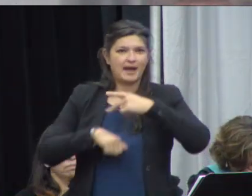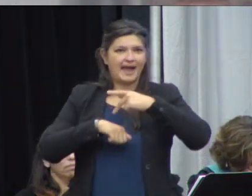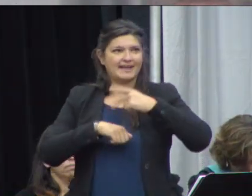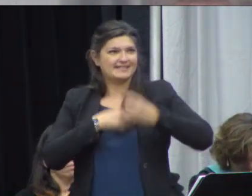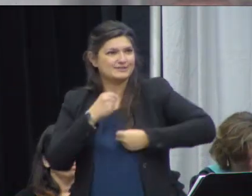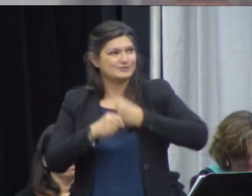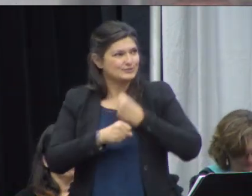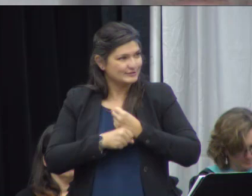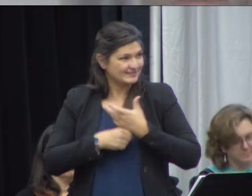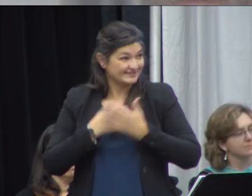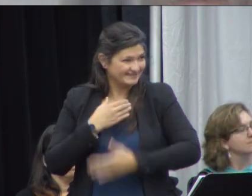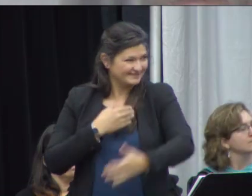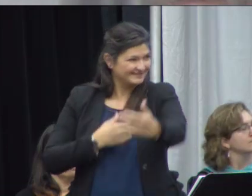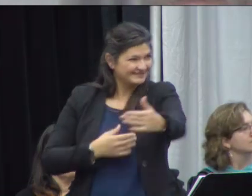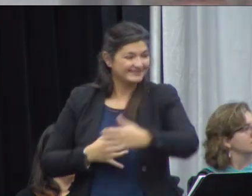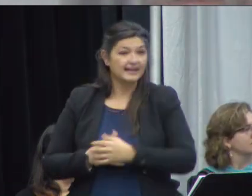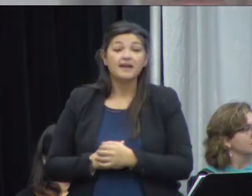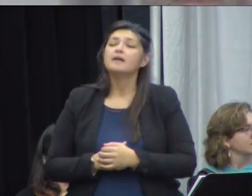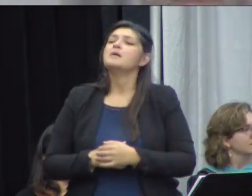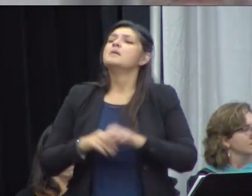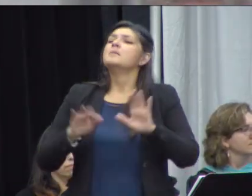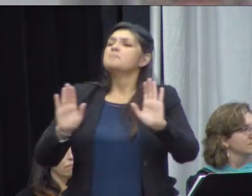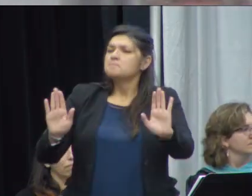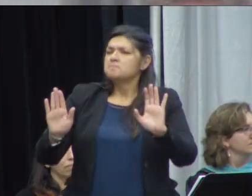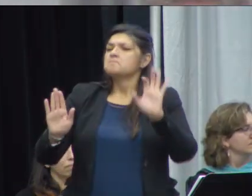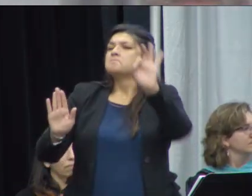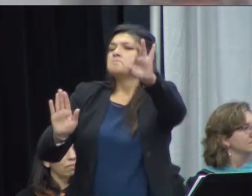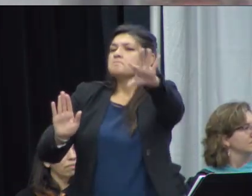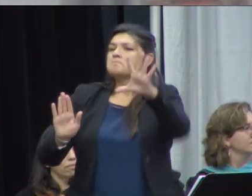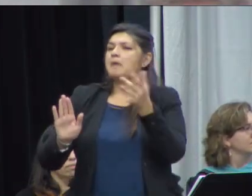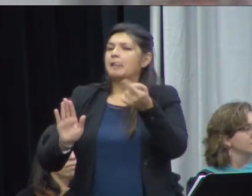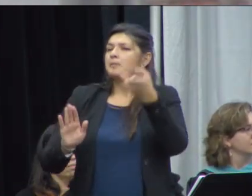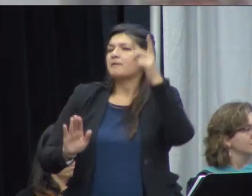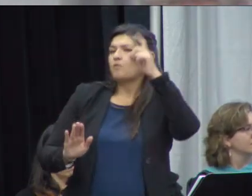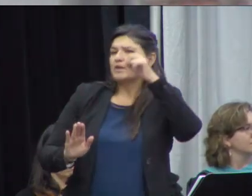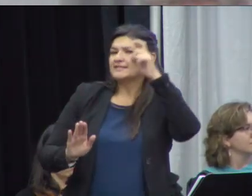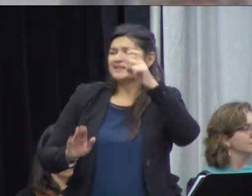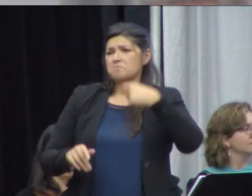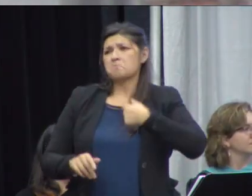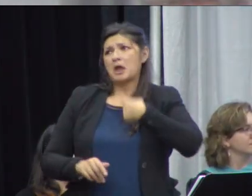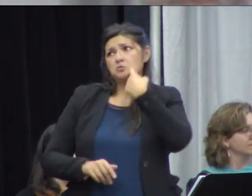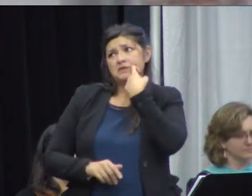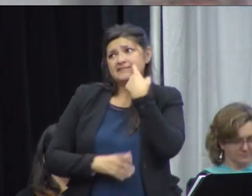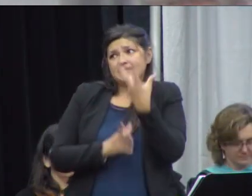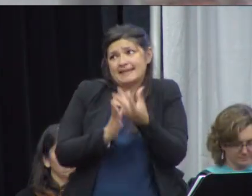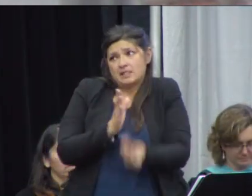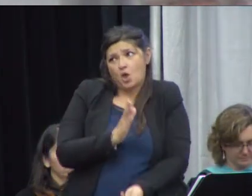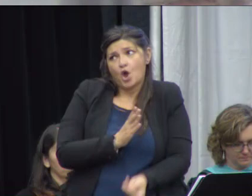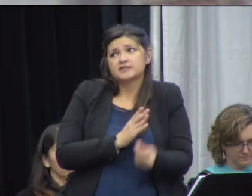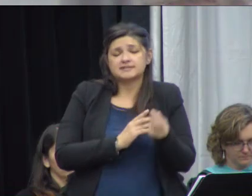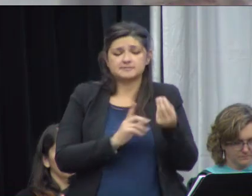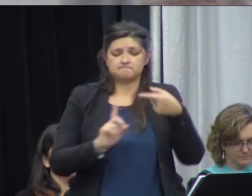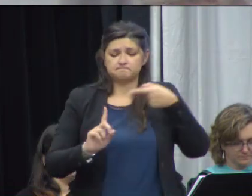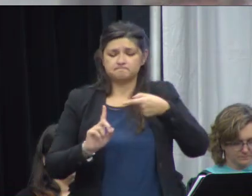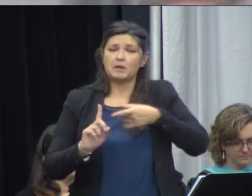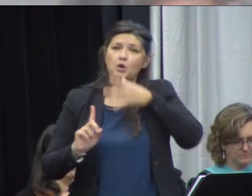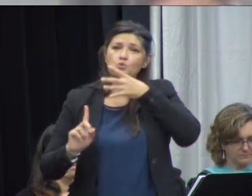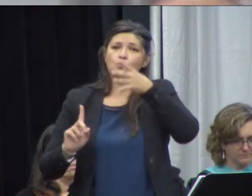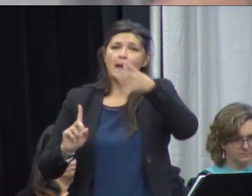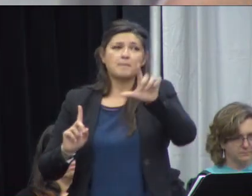to impart a little wisdom that I learned from someone whom I recently lost, Grandma Lucy. When I was graduating, Grandma Lucy shared